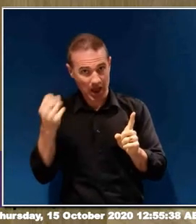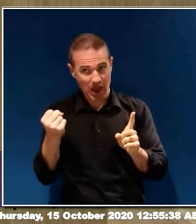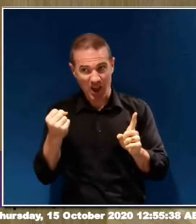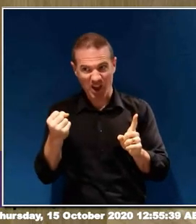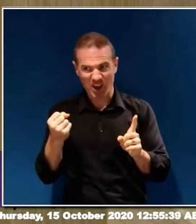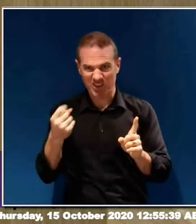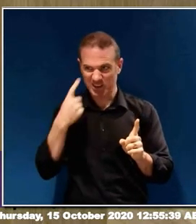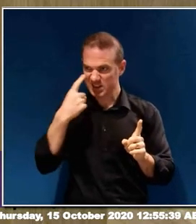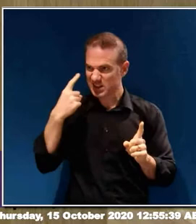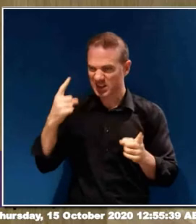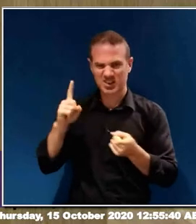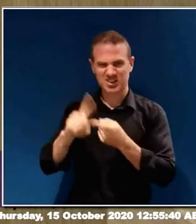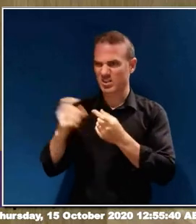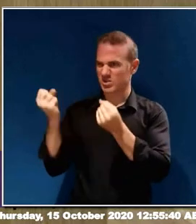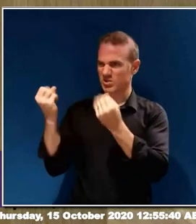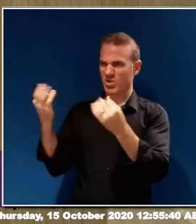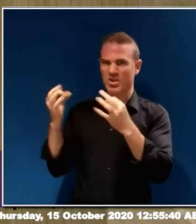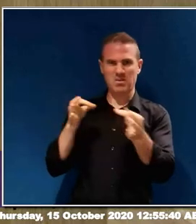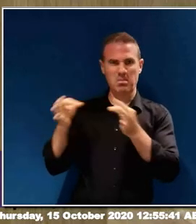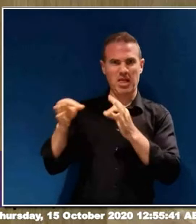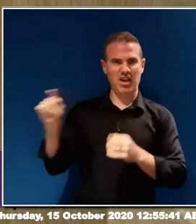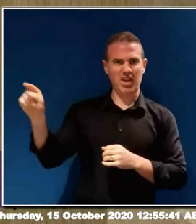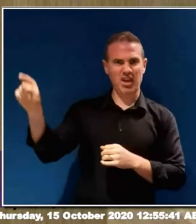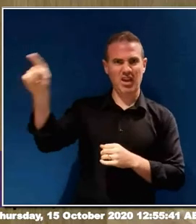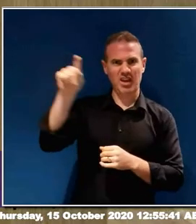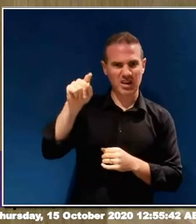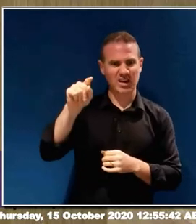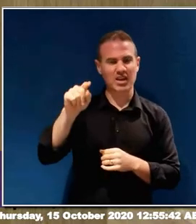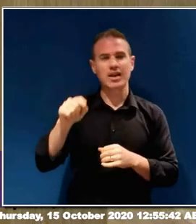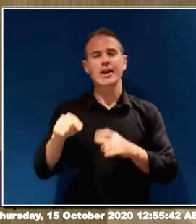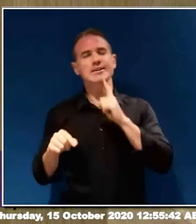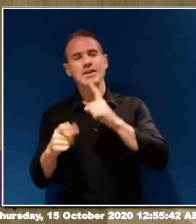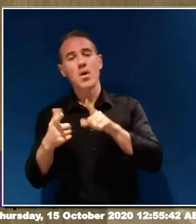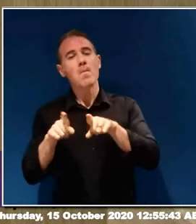For the most part there are plans. What does that mean?